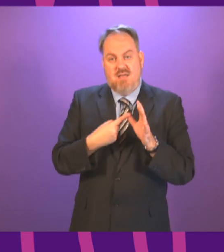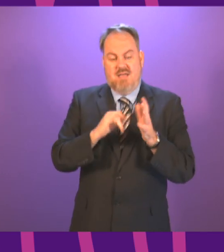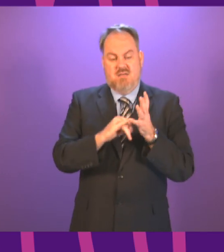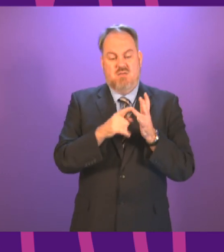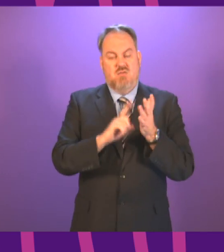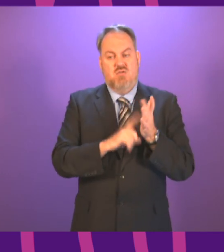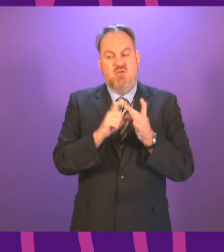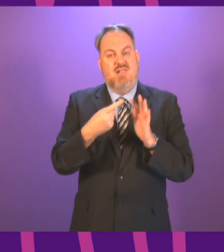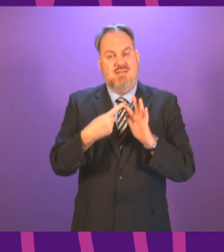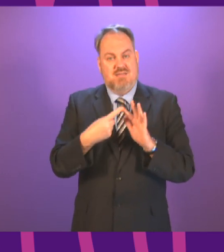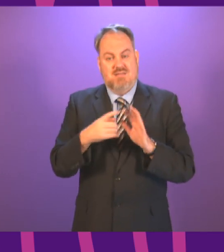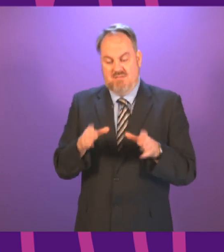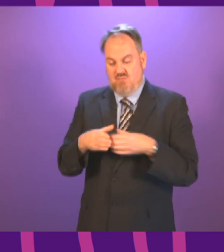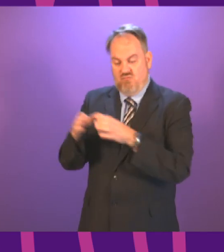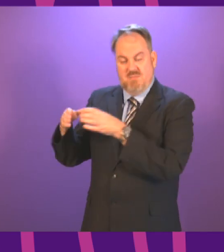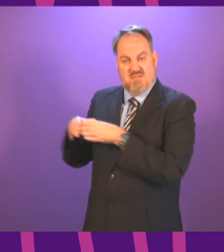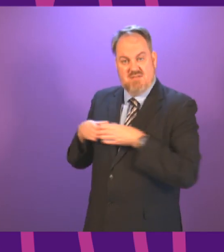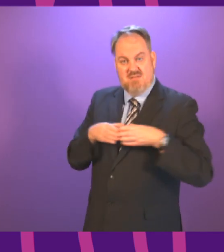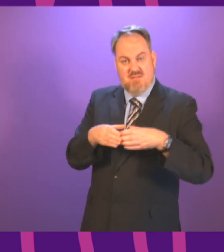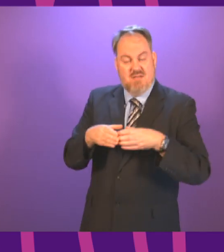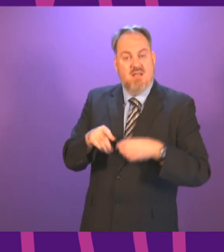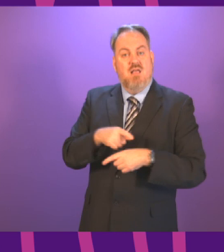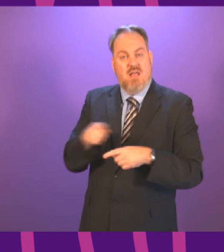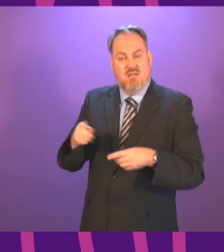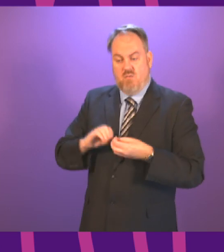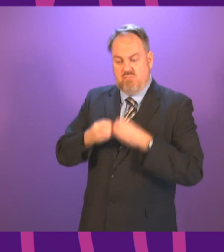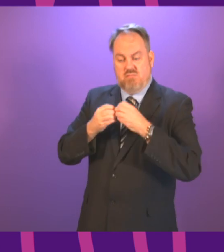of the framework, and local authorities were consulted prior to the setting of the current